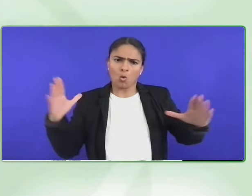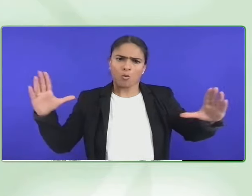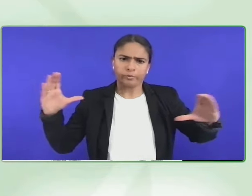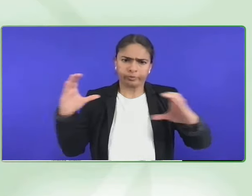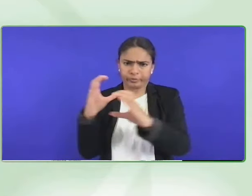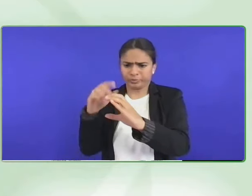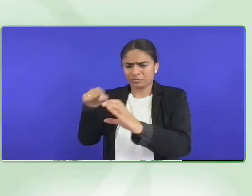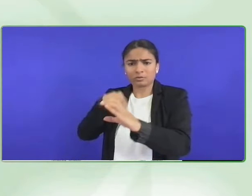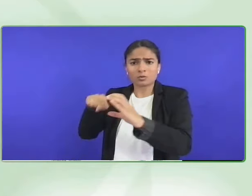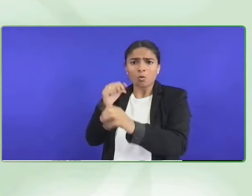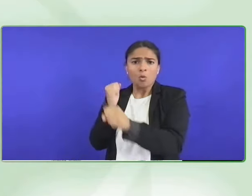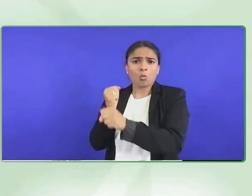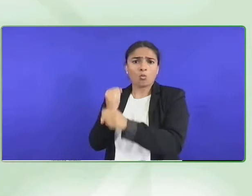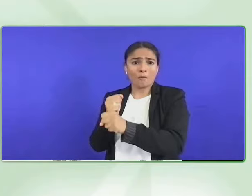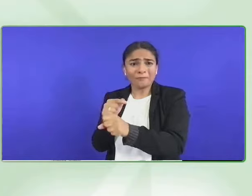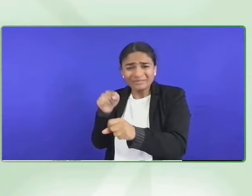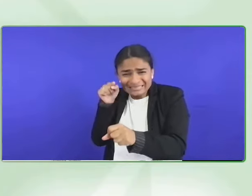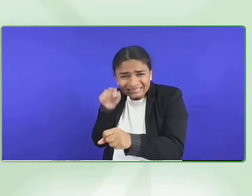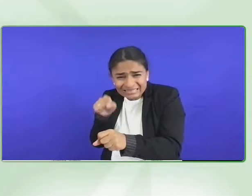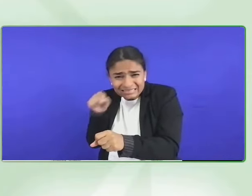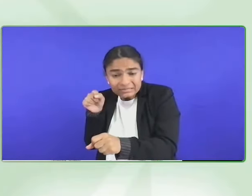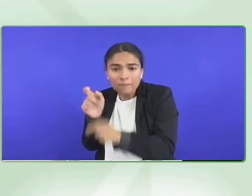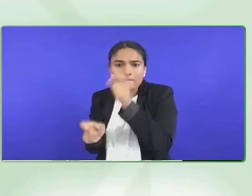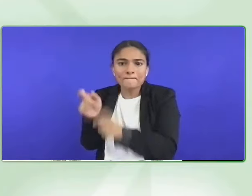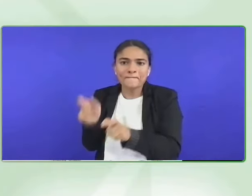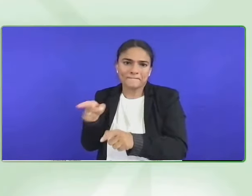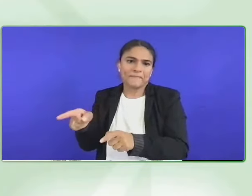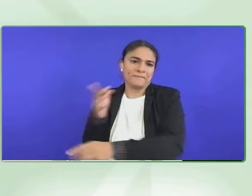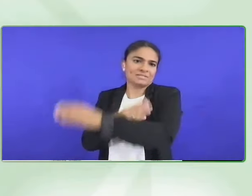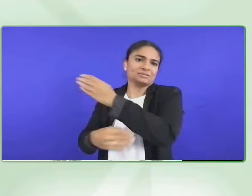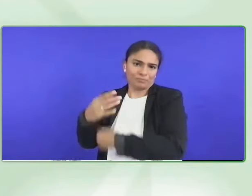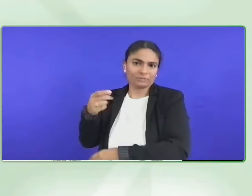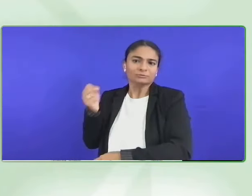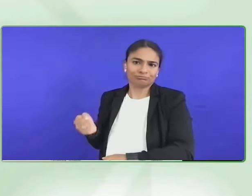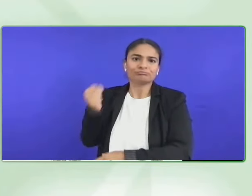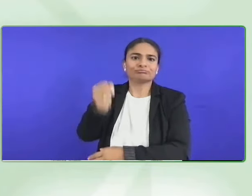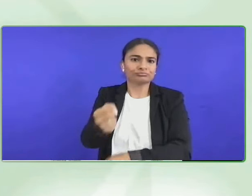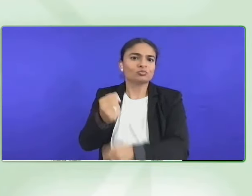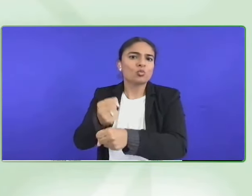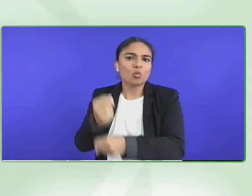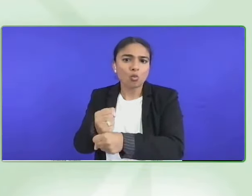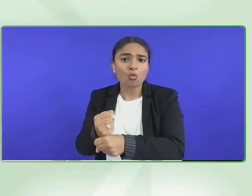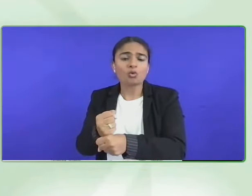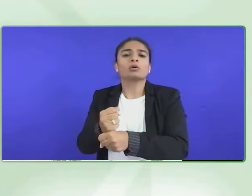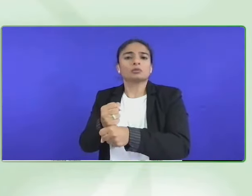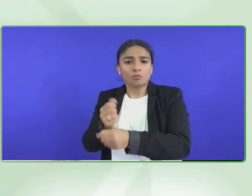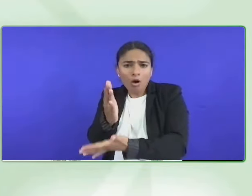people are existing at poverty level with Social Security disability.